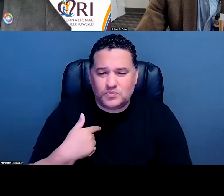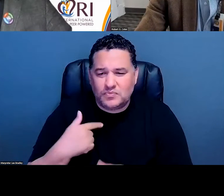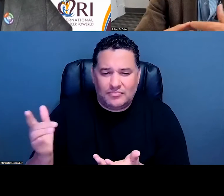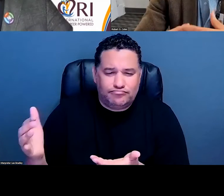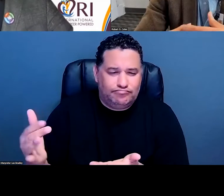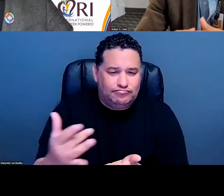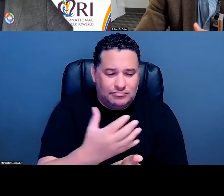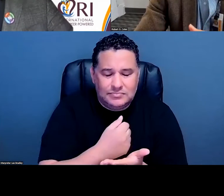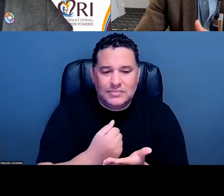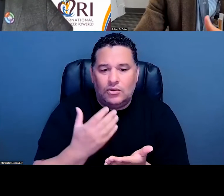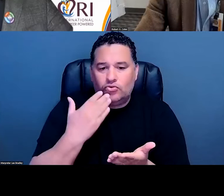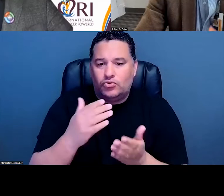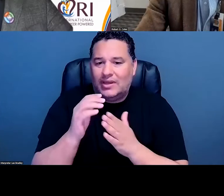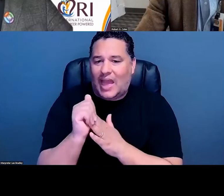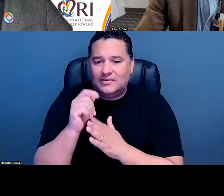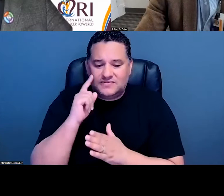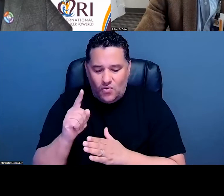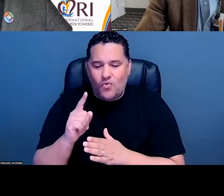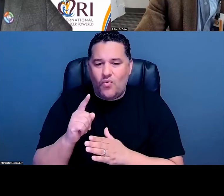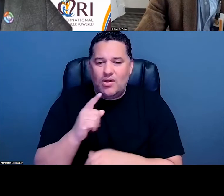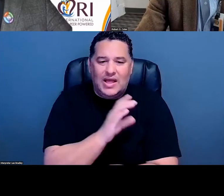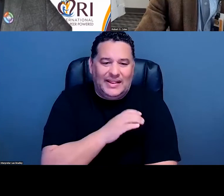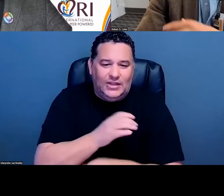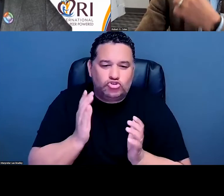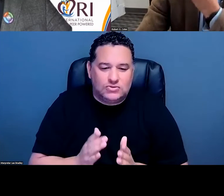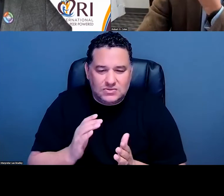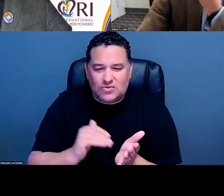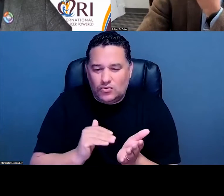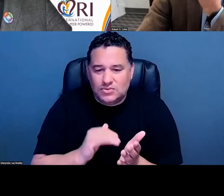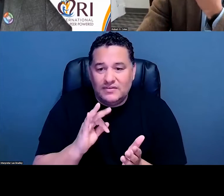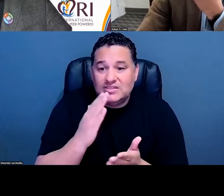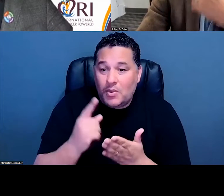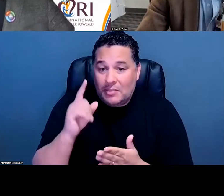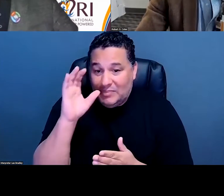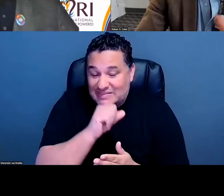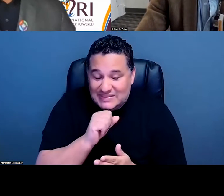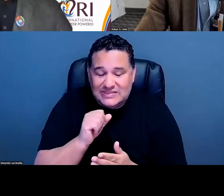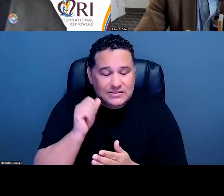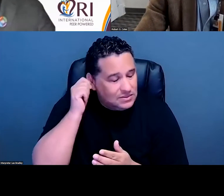WHAT TO DO IF AN INJECTION IS GIVEN LATE. WE HAVE COLLATED SOME, SOME, HELPFUL GUIDANCE FOR CLINICIANS IF SOME